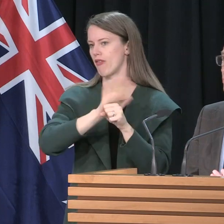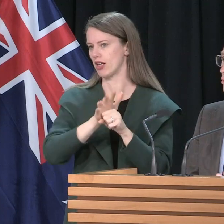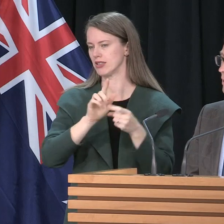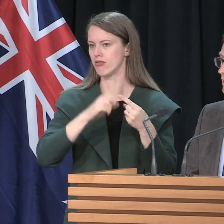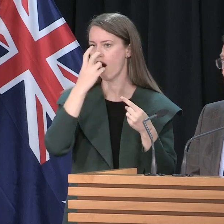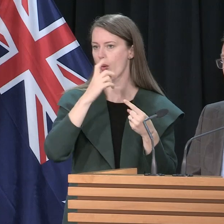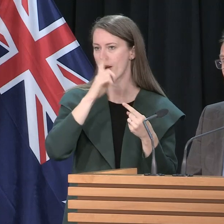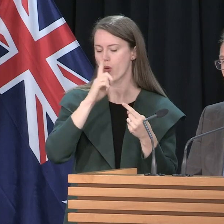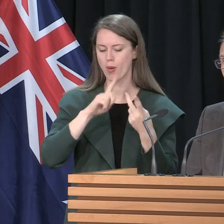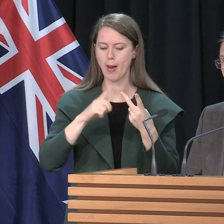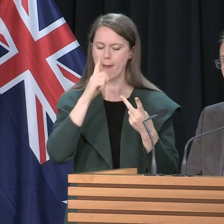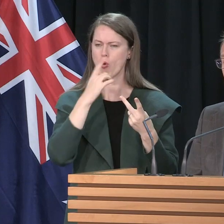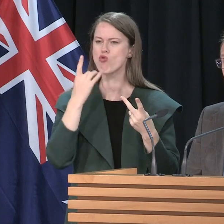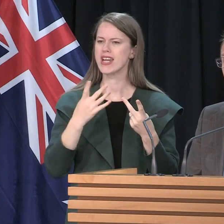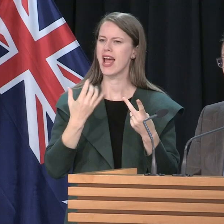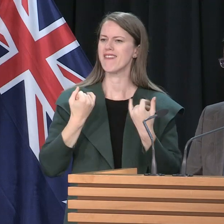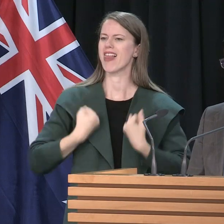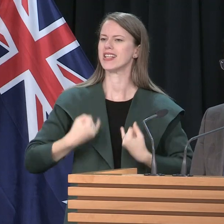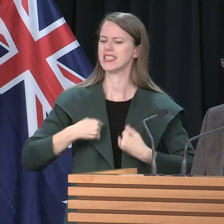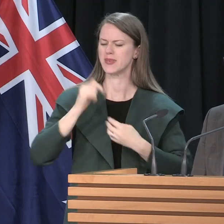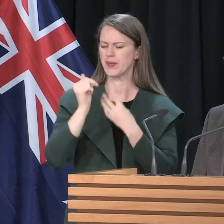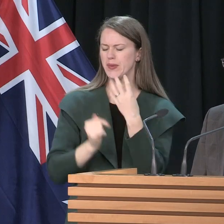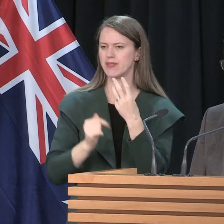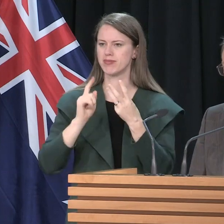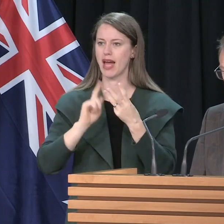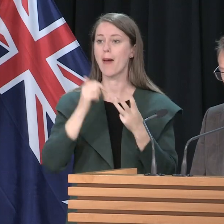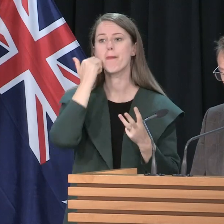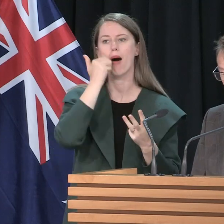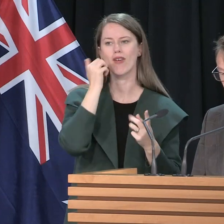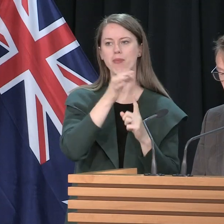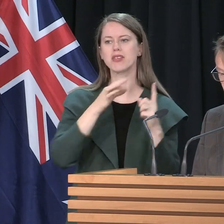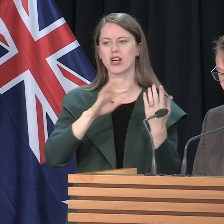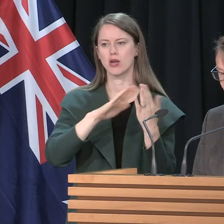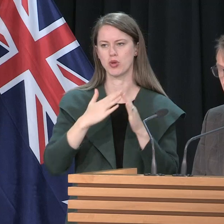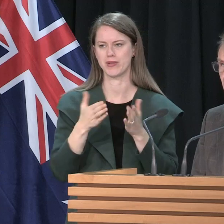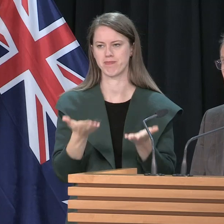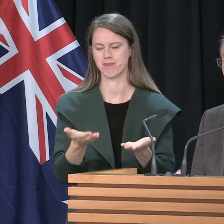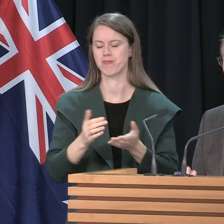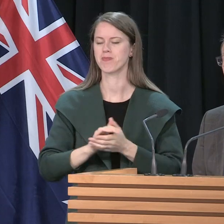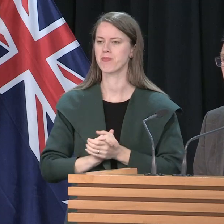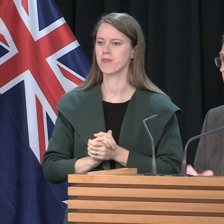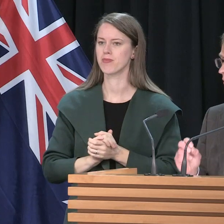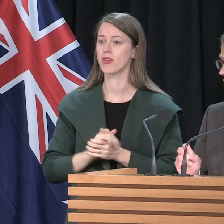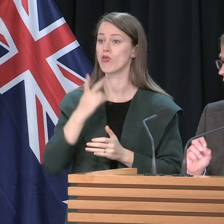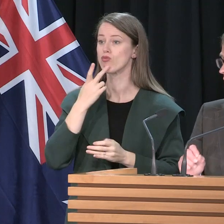high risk of complications should they get COVID-19 - older people, people with